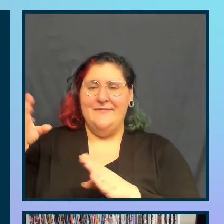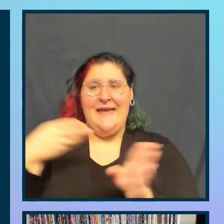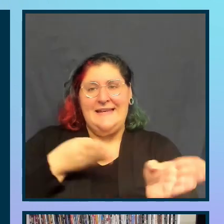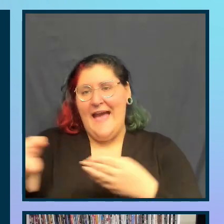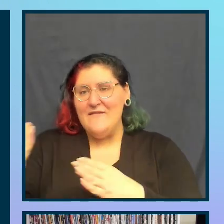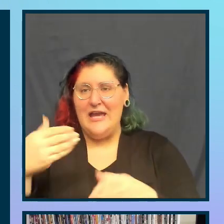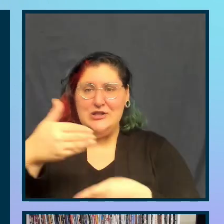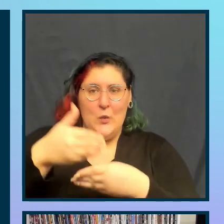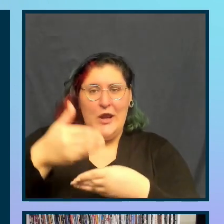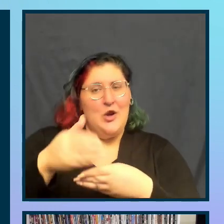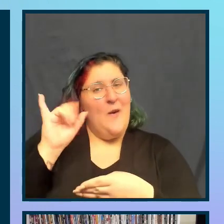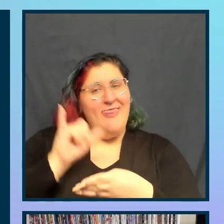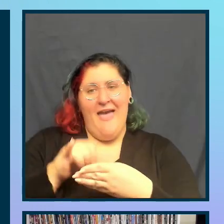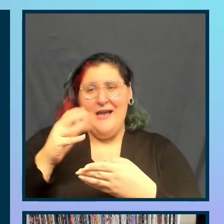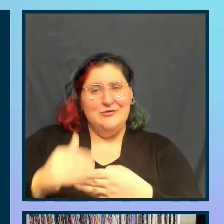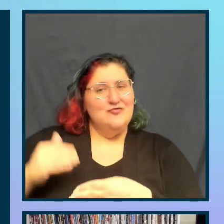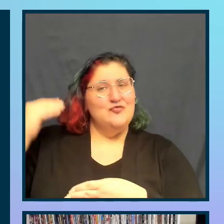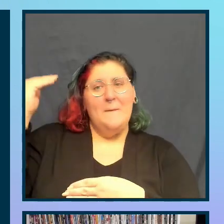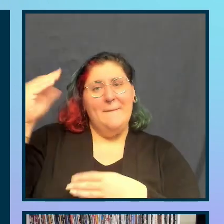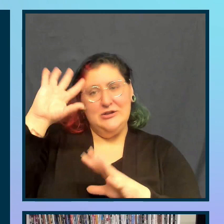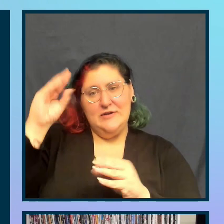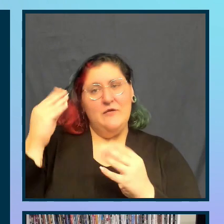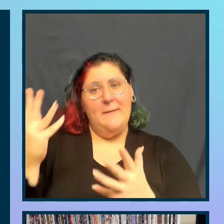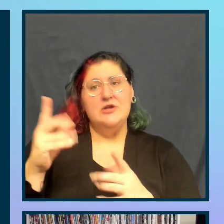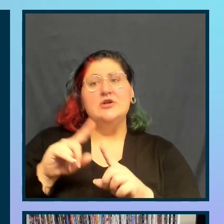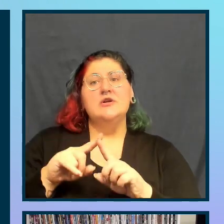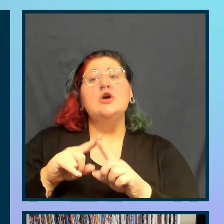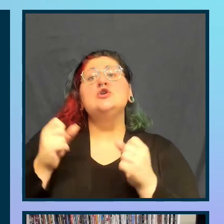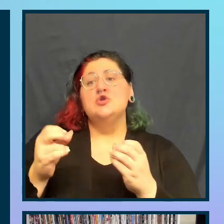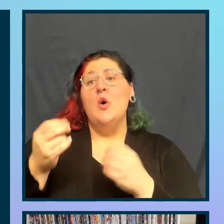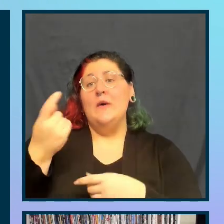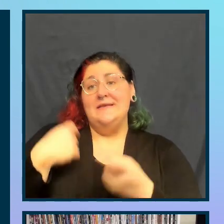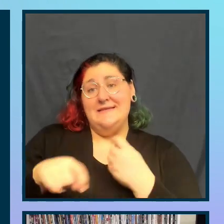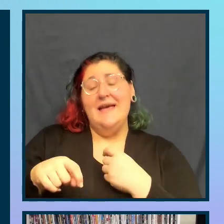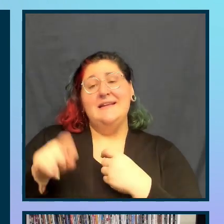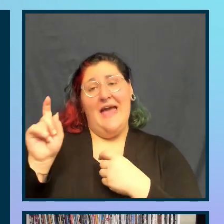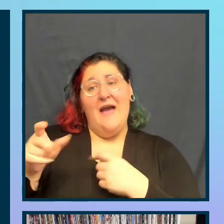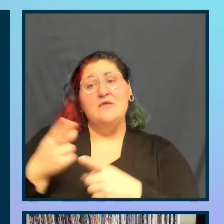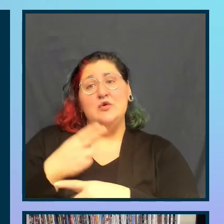So instead of a short and clear label, so that was definitely an issue to be addressed.